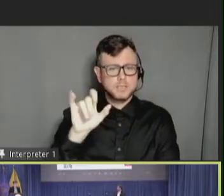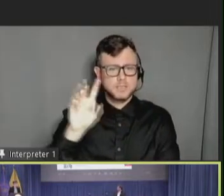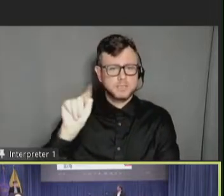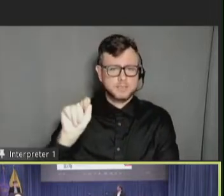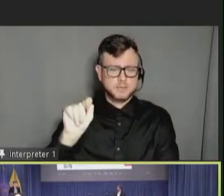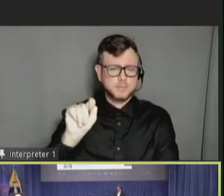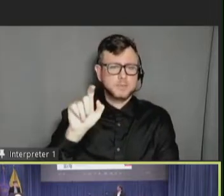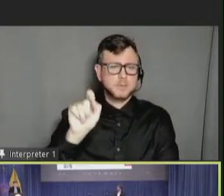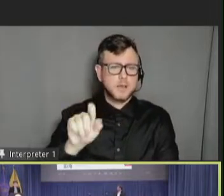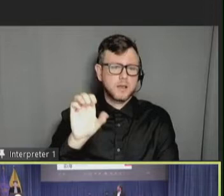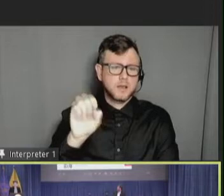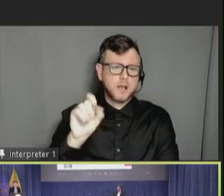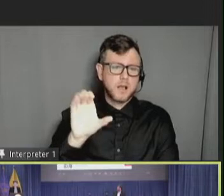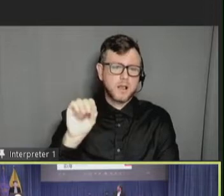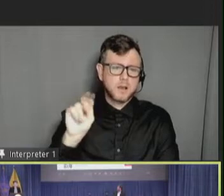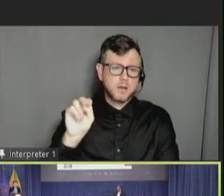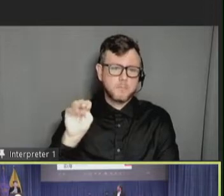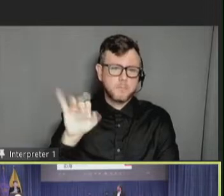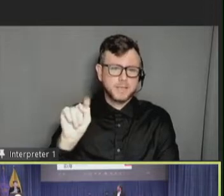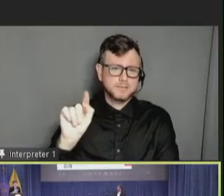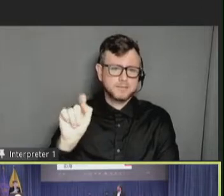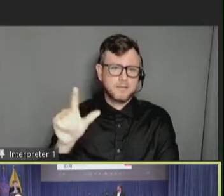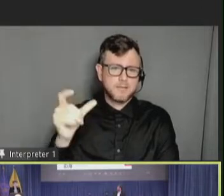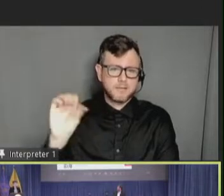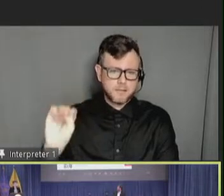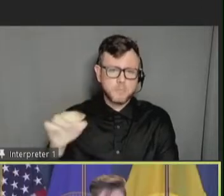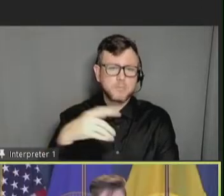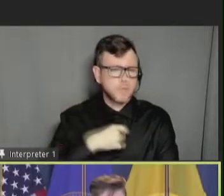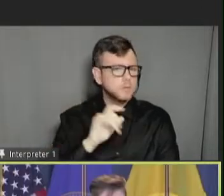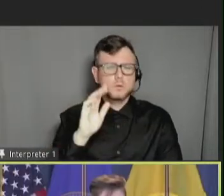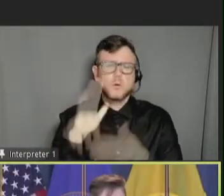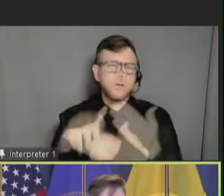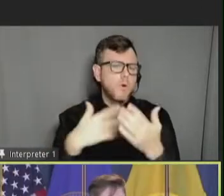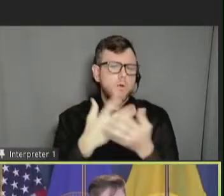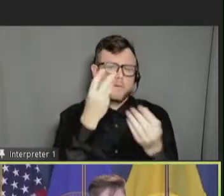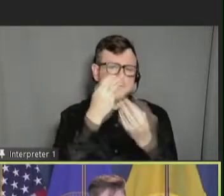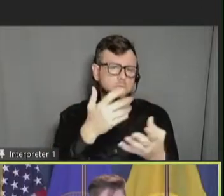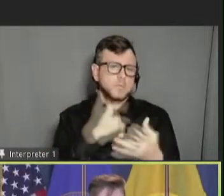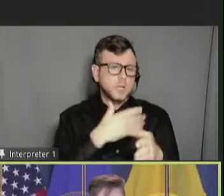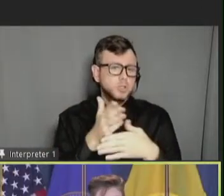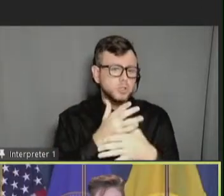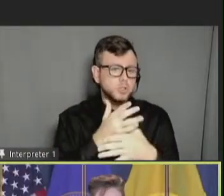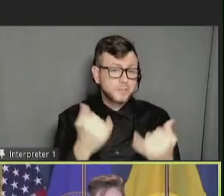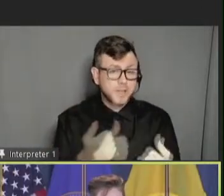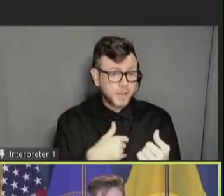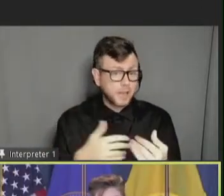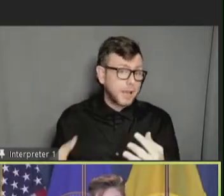And that hosts all of the data I've shared with you today and more and has our report